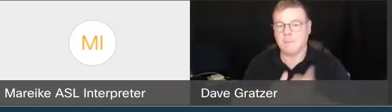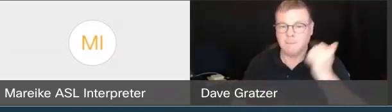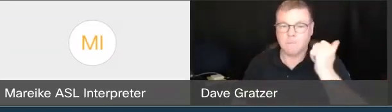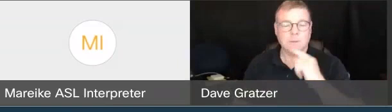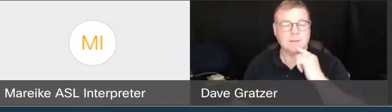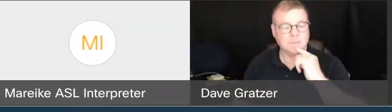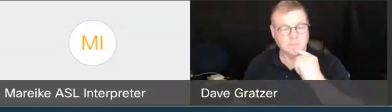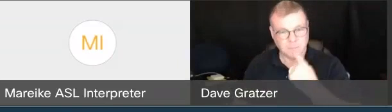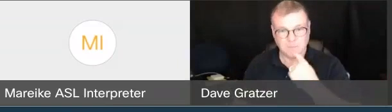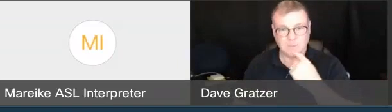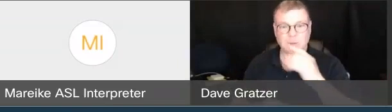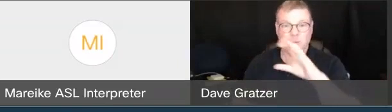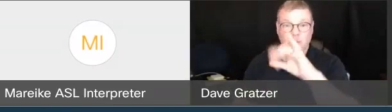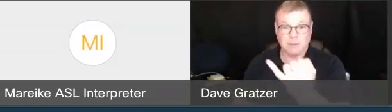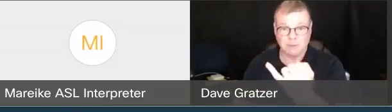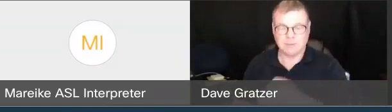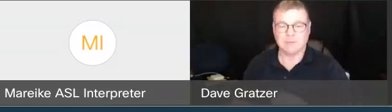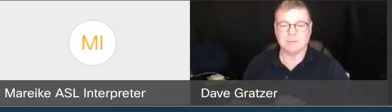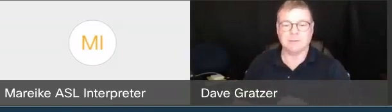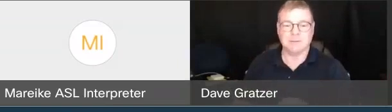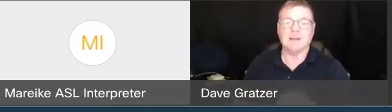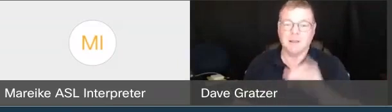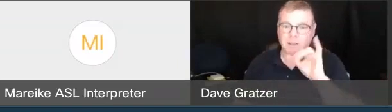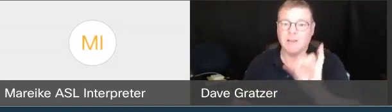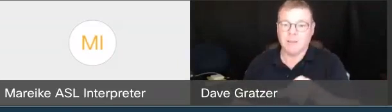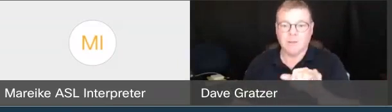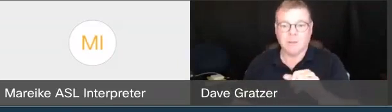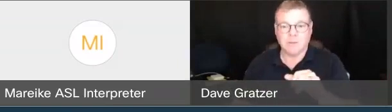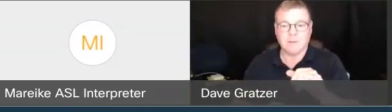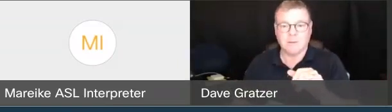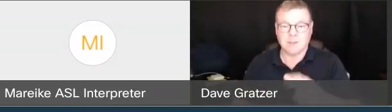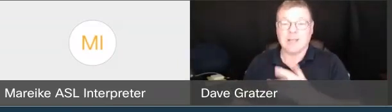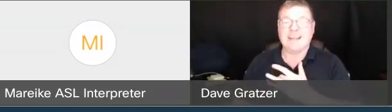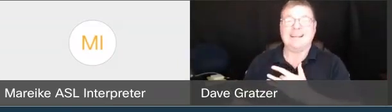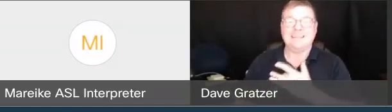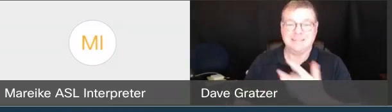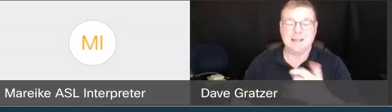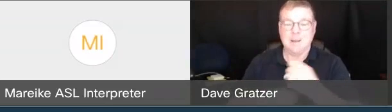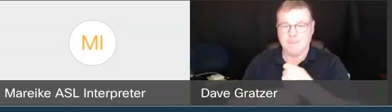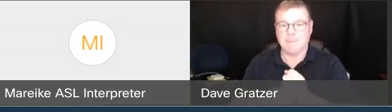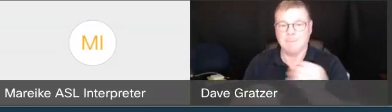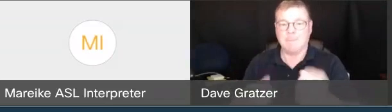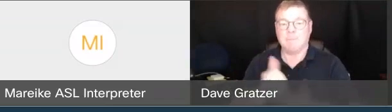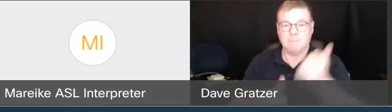justice involvement are those whom you're likely to most make the most impact with.